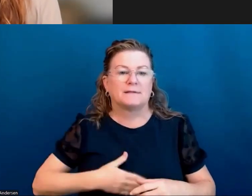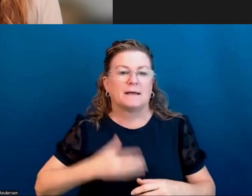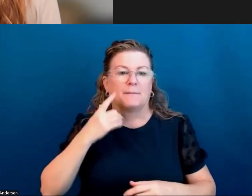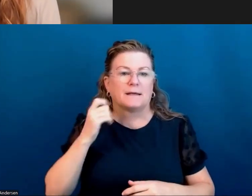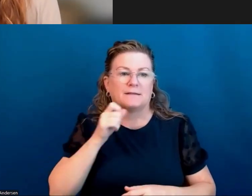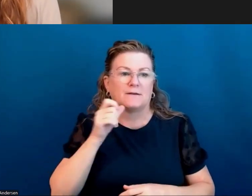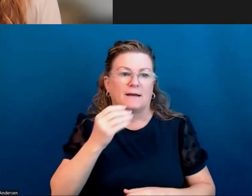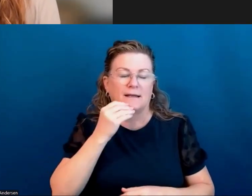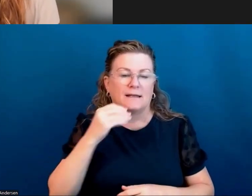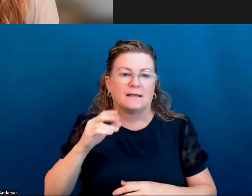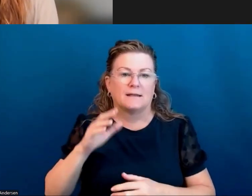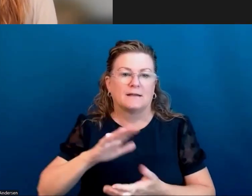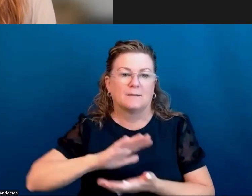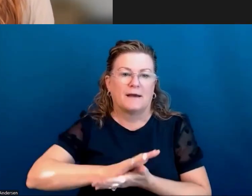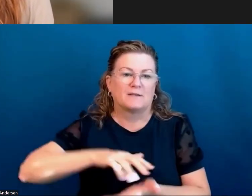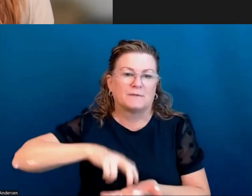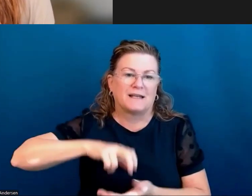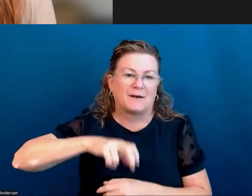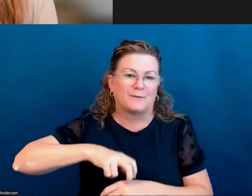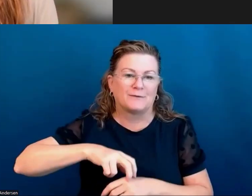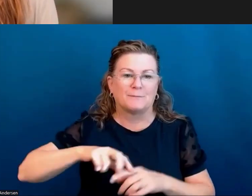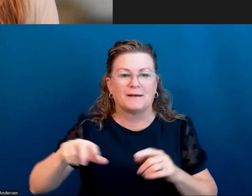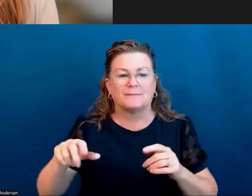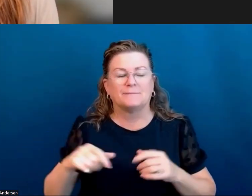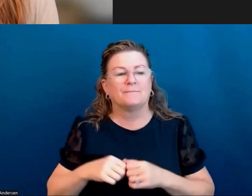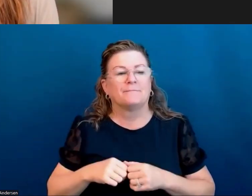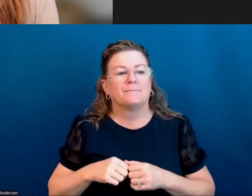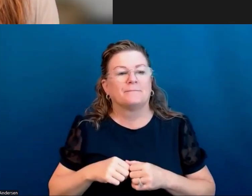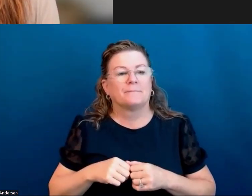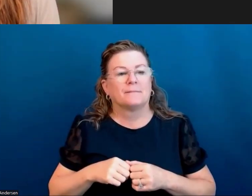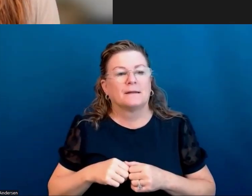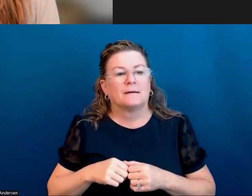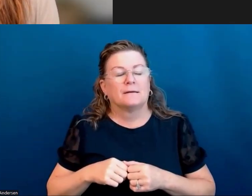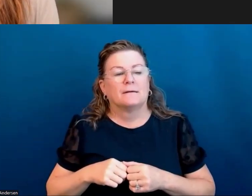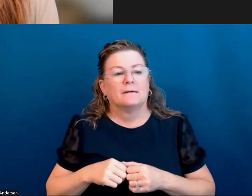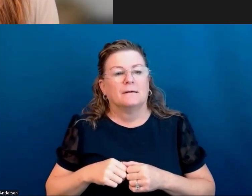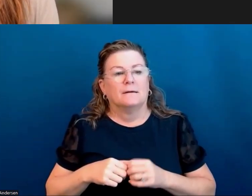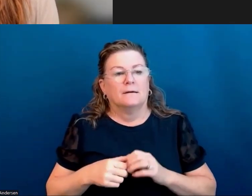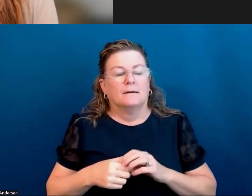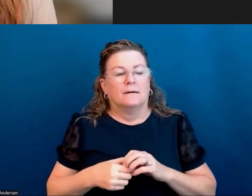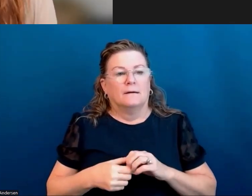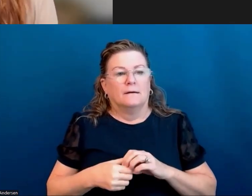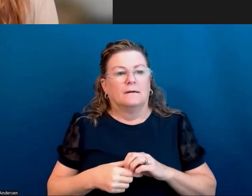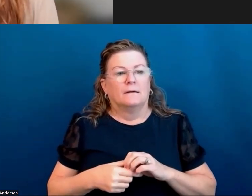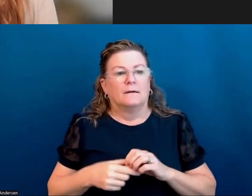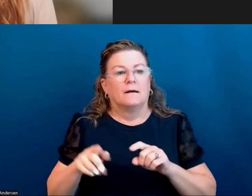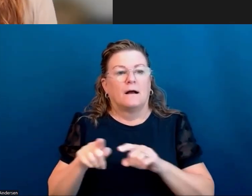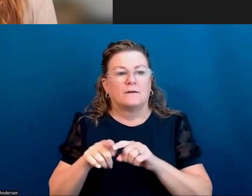mashed potatoes he made. But also learning that parent too,